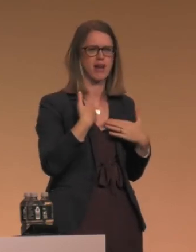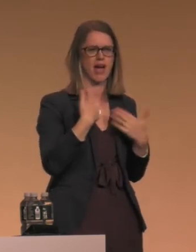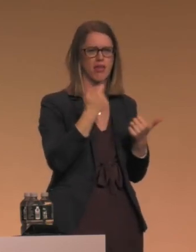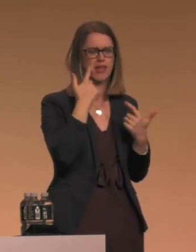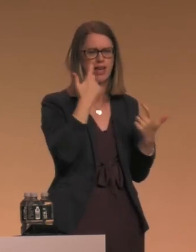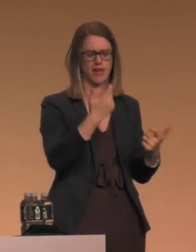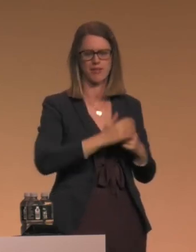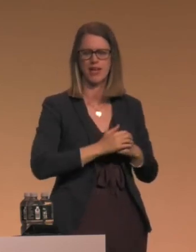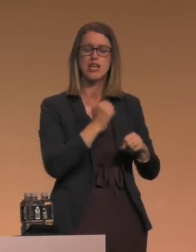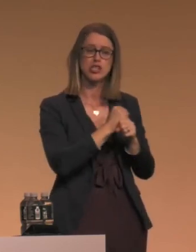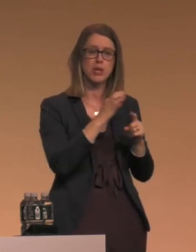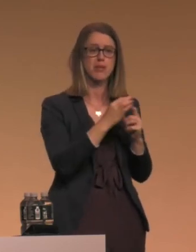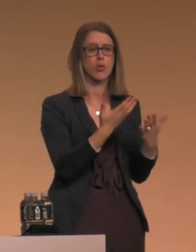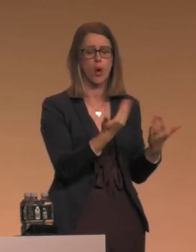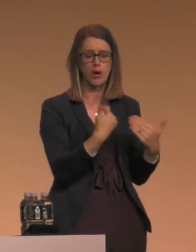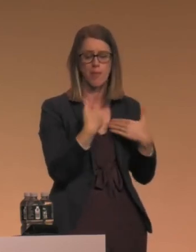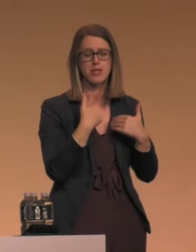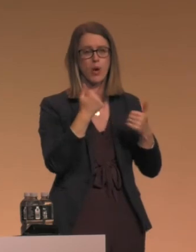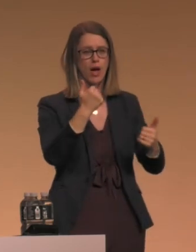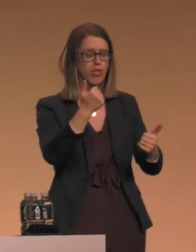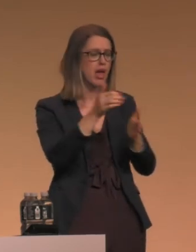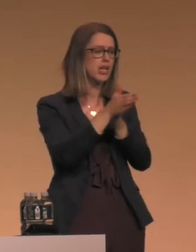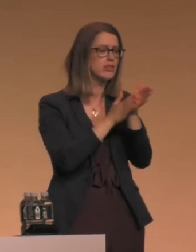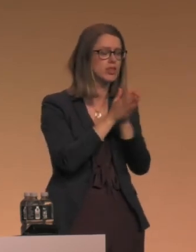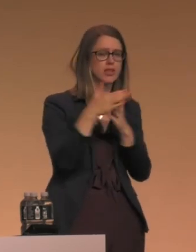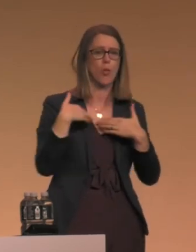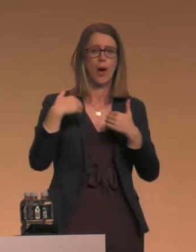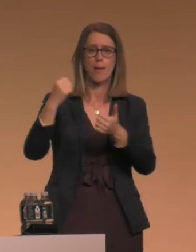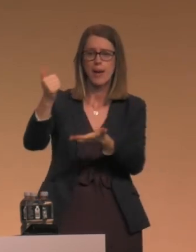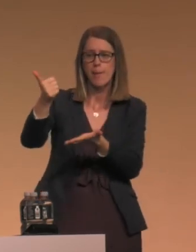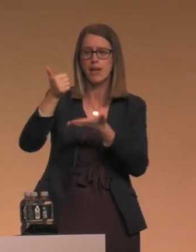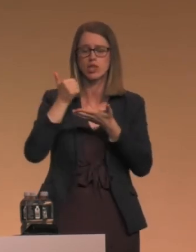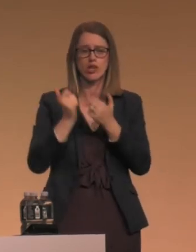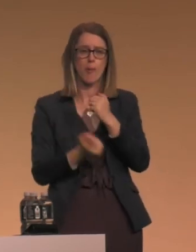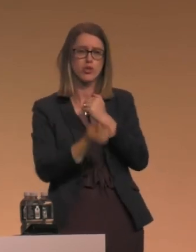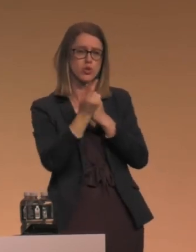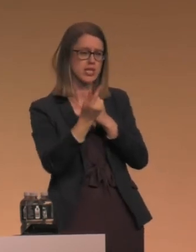GPs welcome the mental health initiatives, the well-being budget, and the opportunities that are rising.